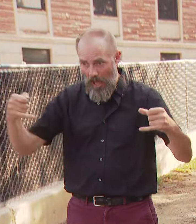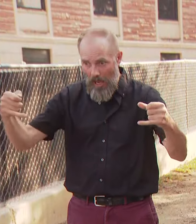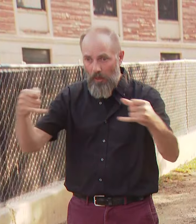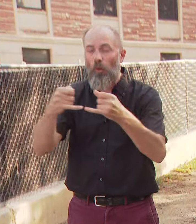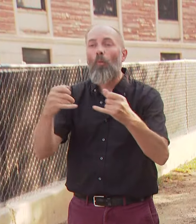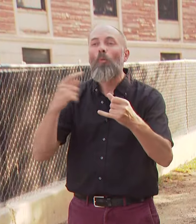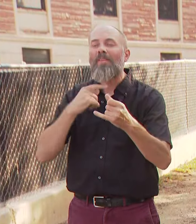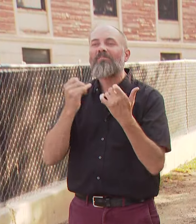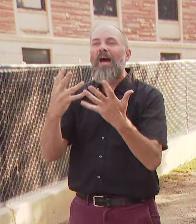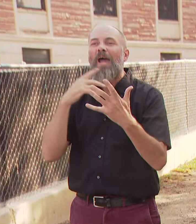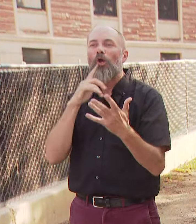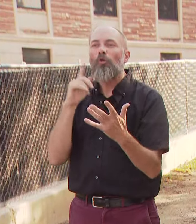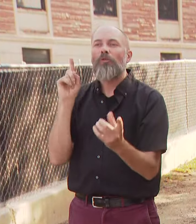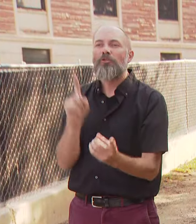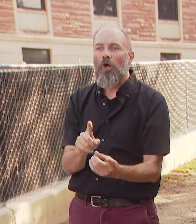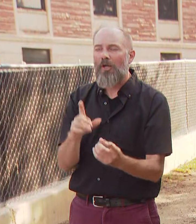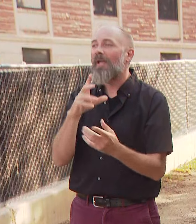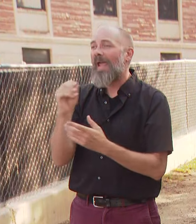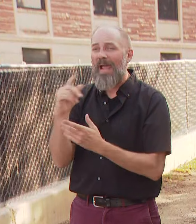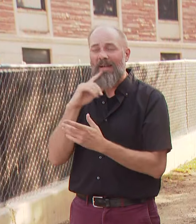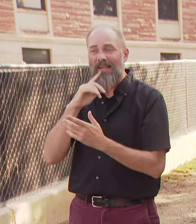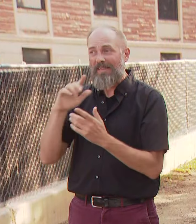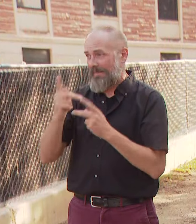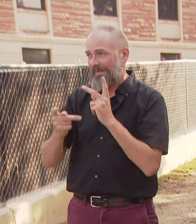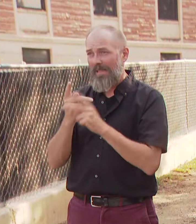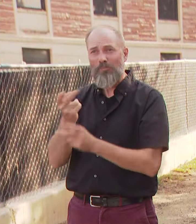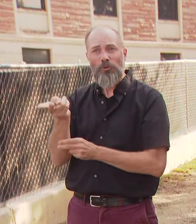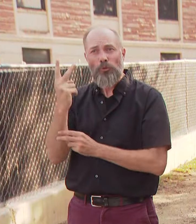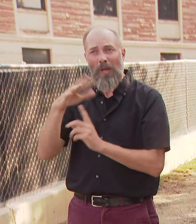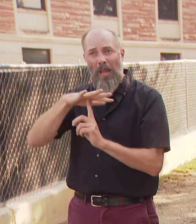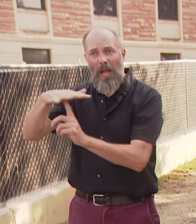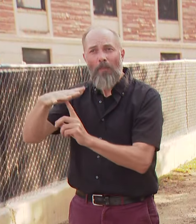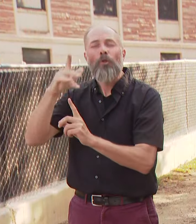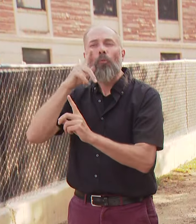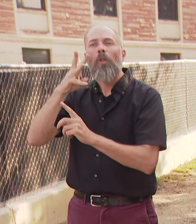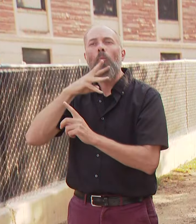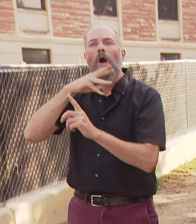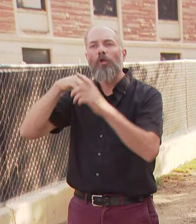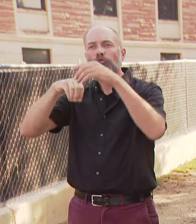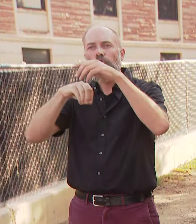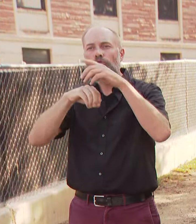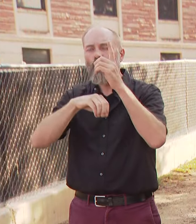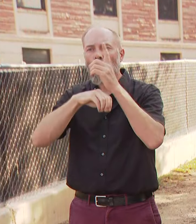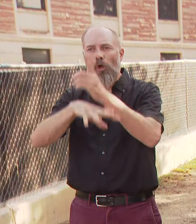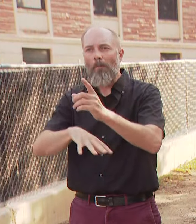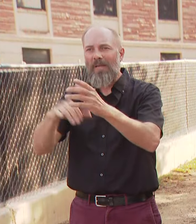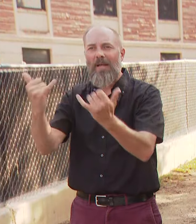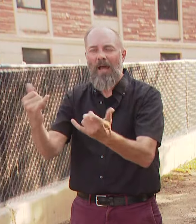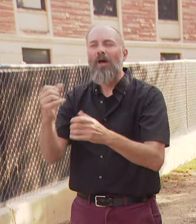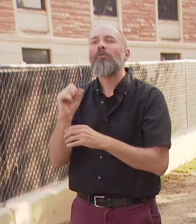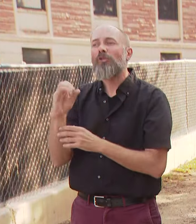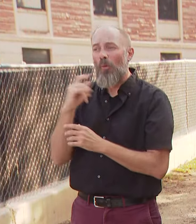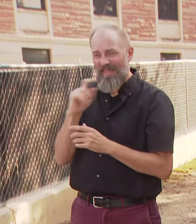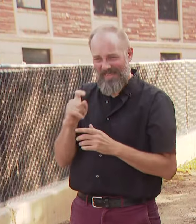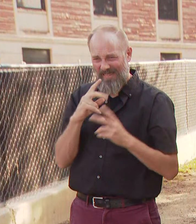and the type two helicopter now will hopefully be doing water drops. We have a great water source close by this neighborhood is very close to Gross reservoir.